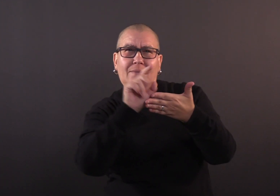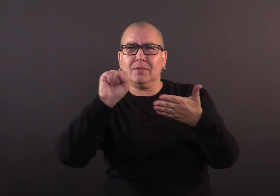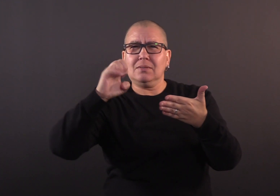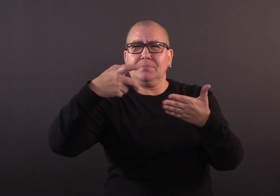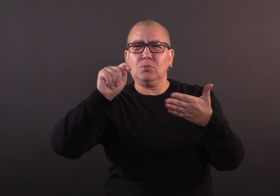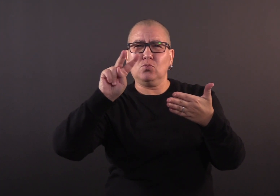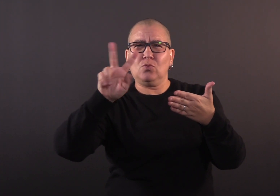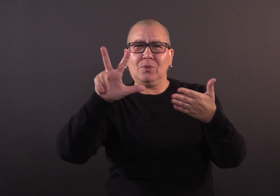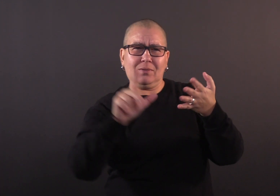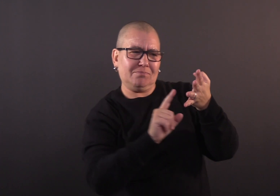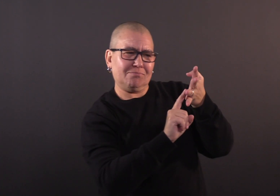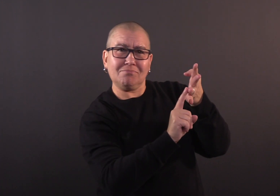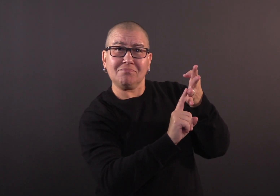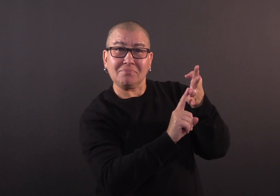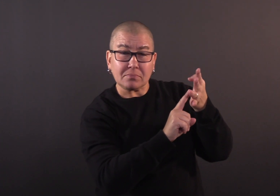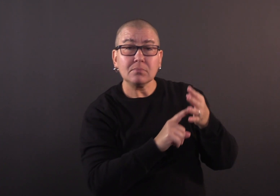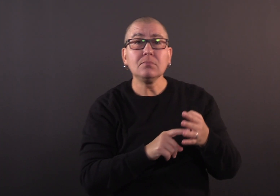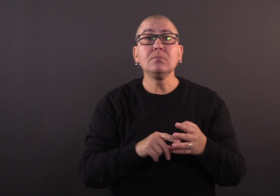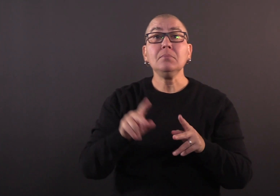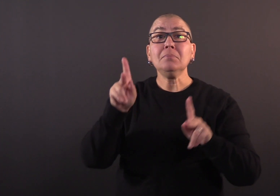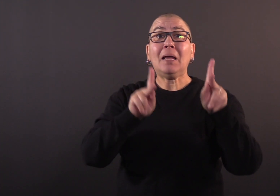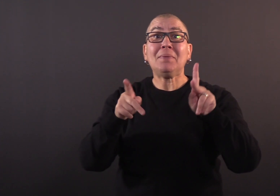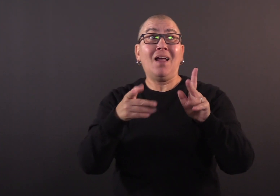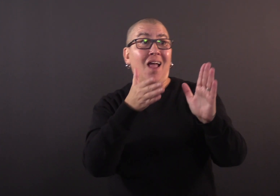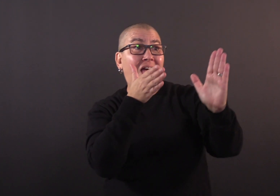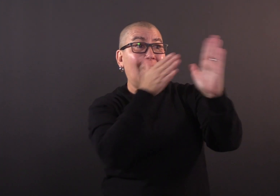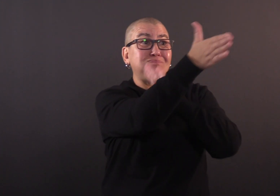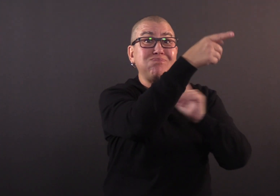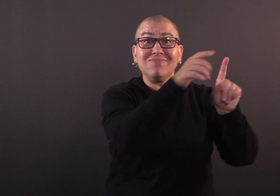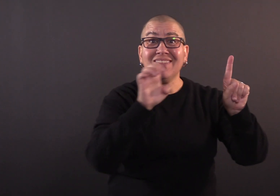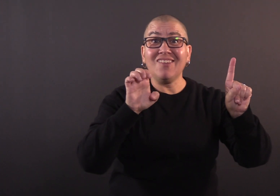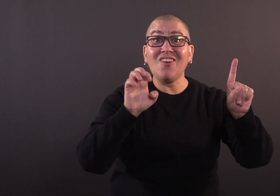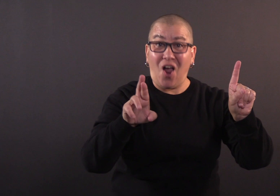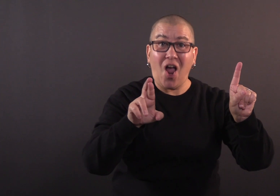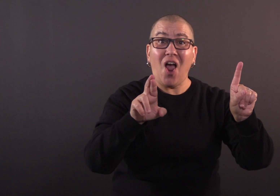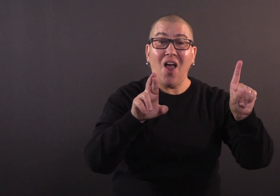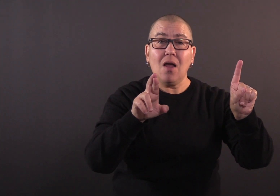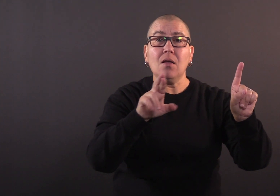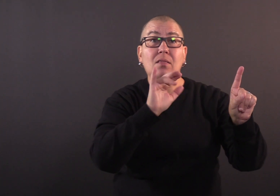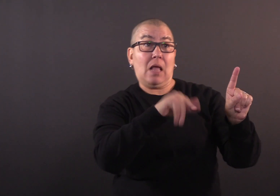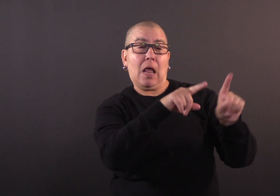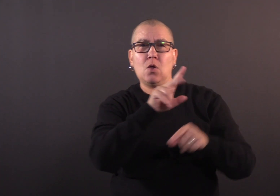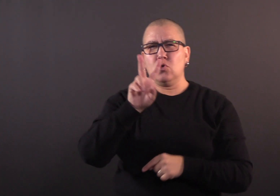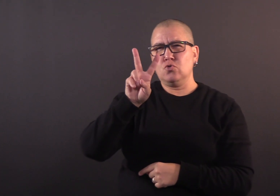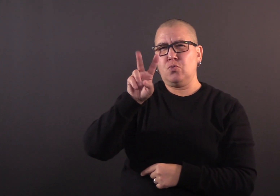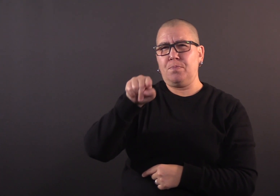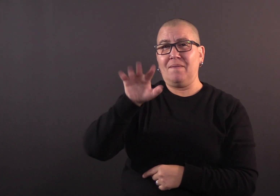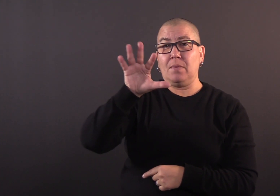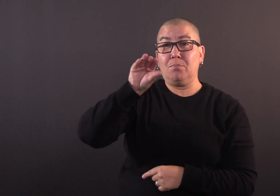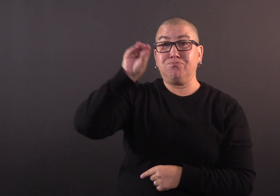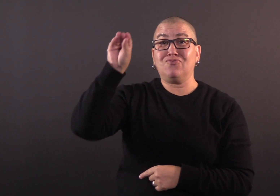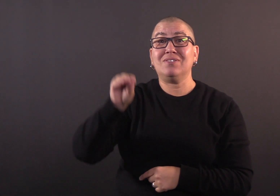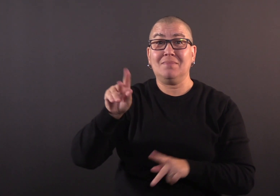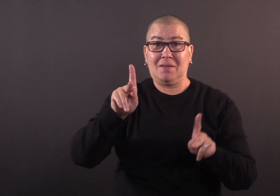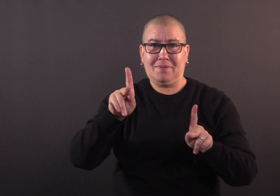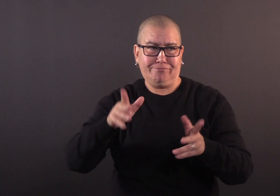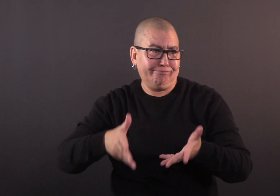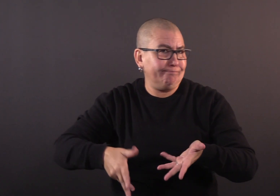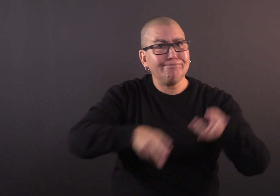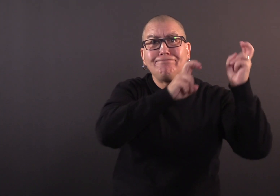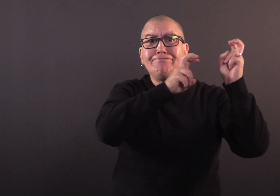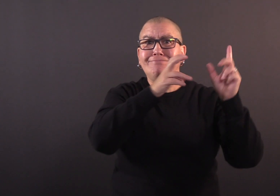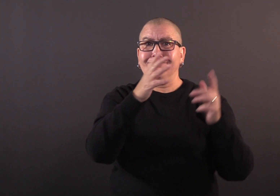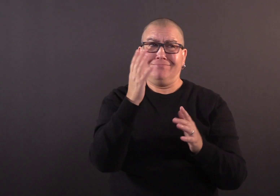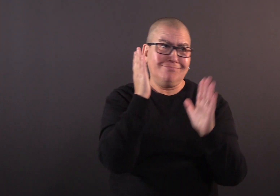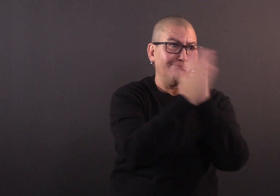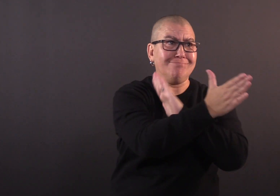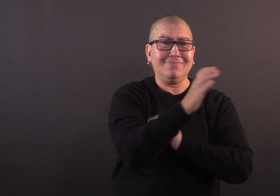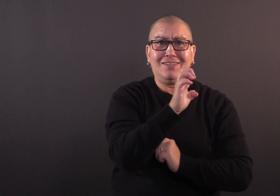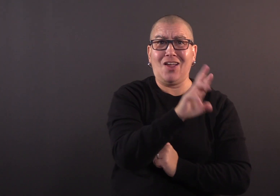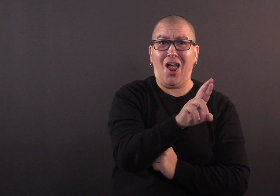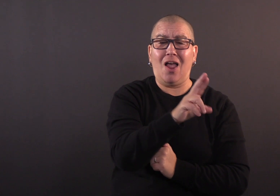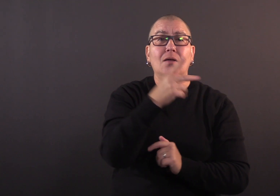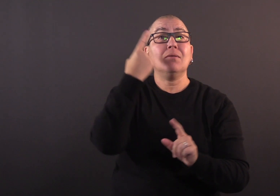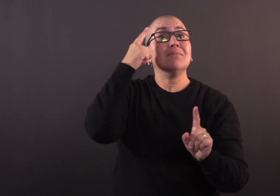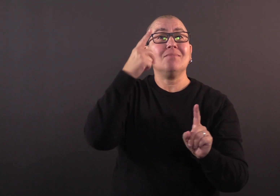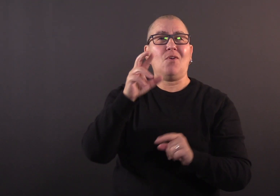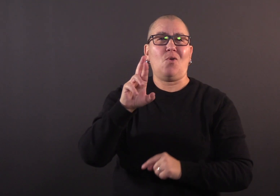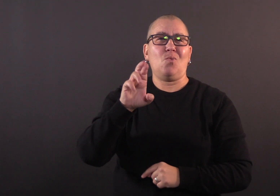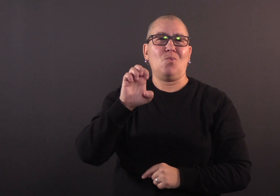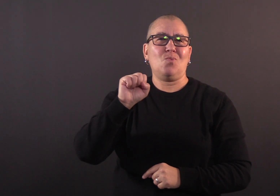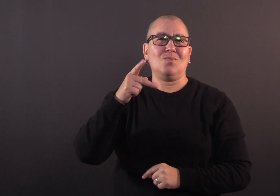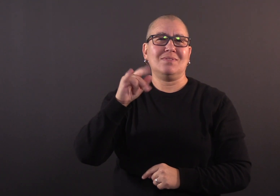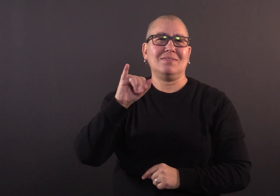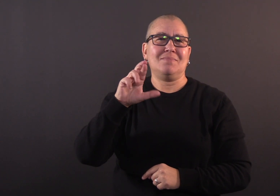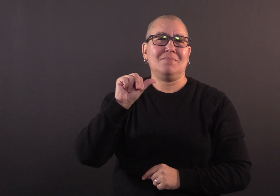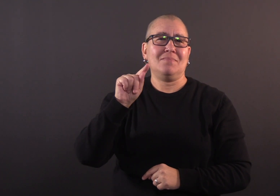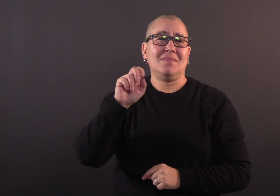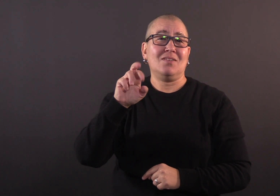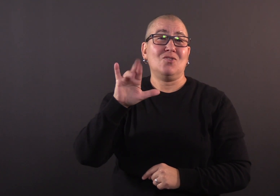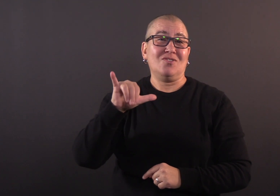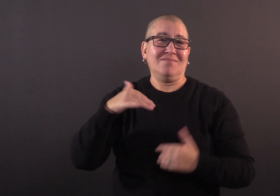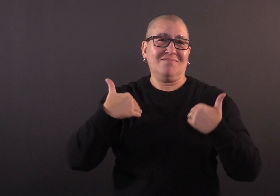emergency room visits for the week ending Sept. 23 were for respiratory illnesses.